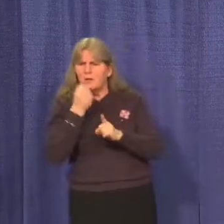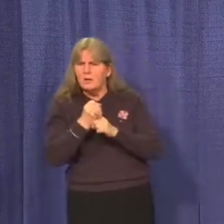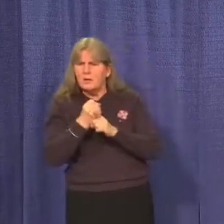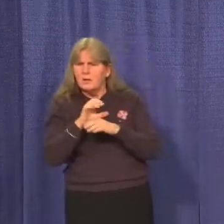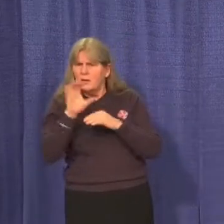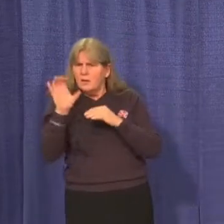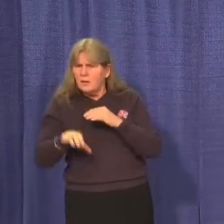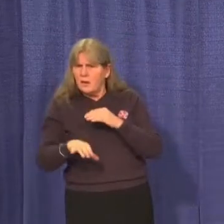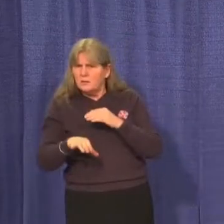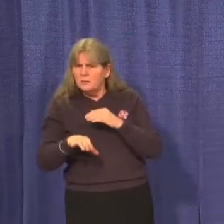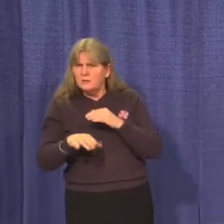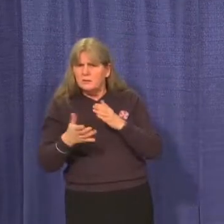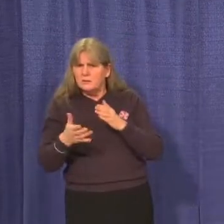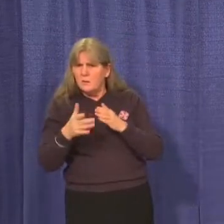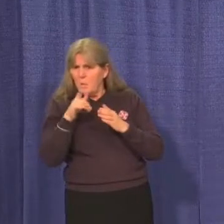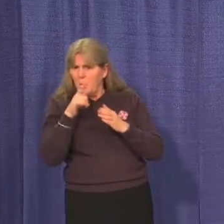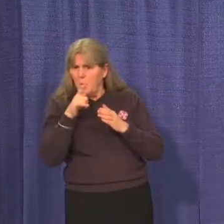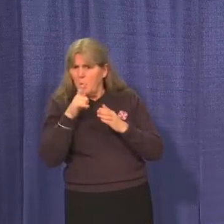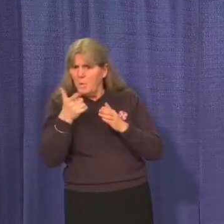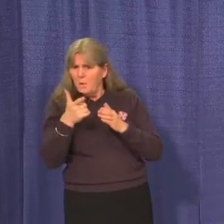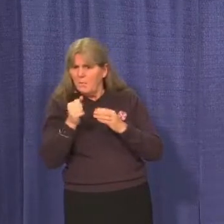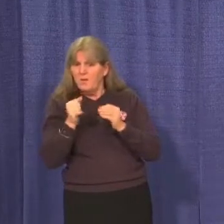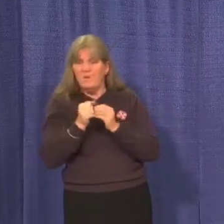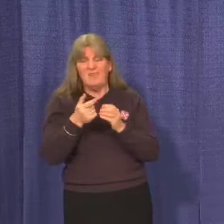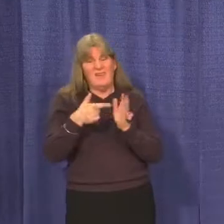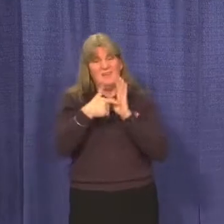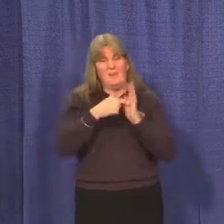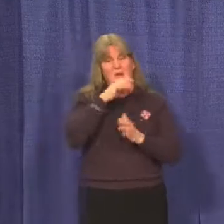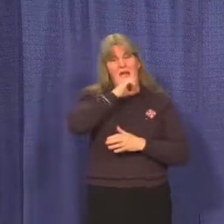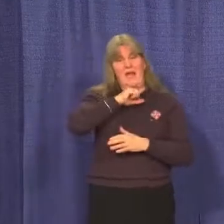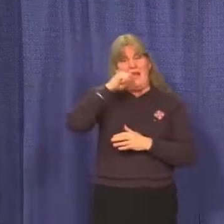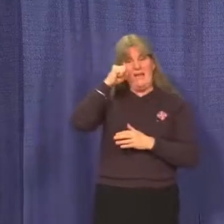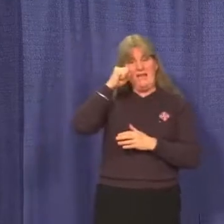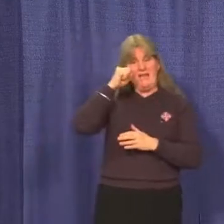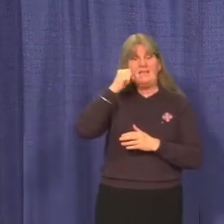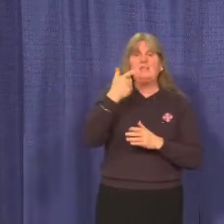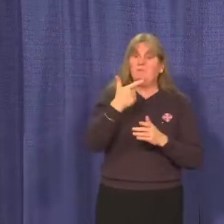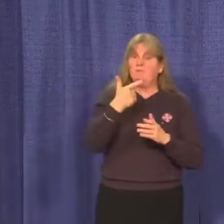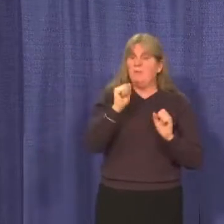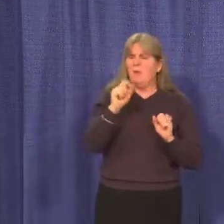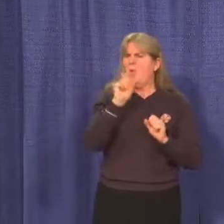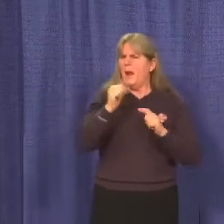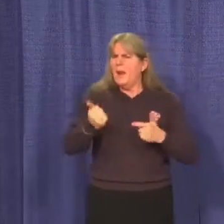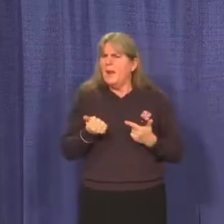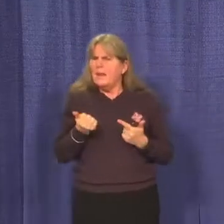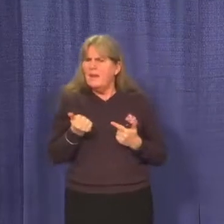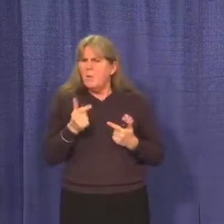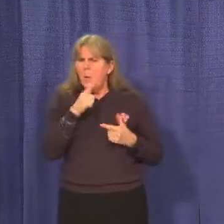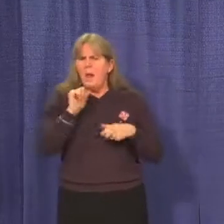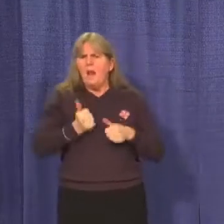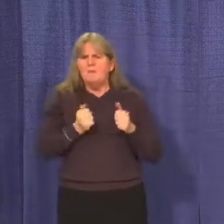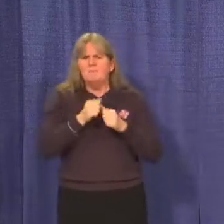People may be more susceptible to COVID-19 because of their age, because of where they live and who they live with, because